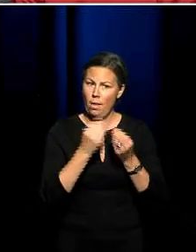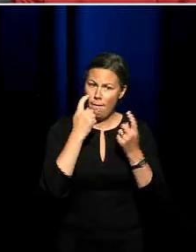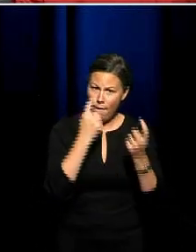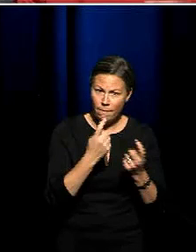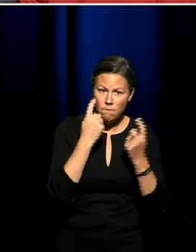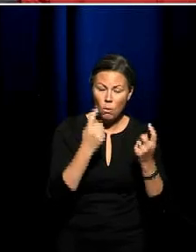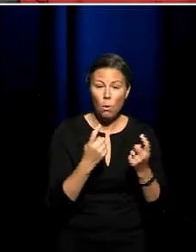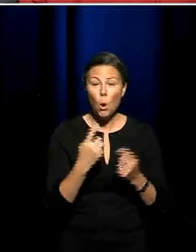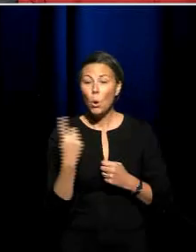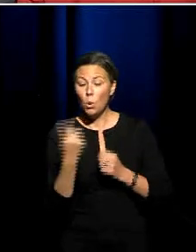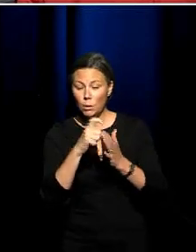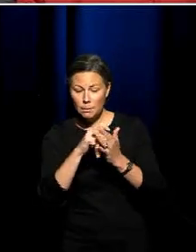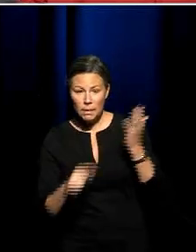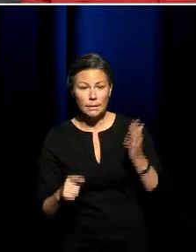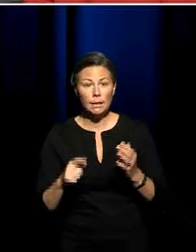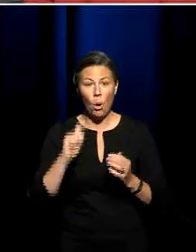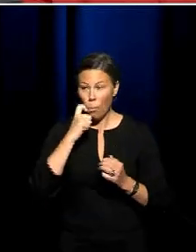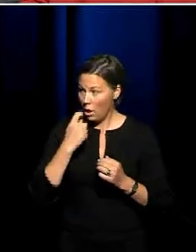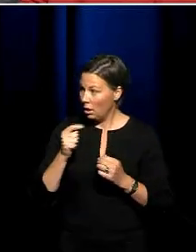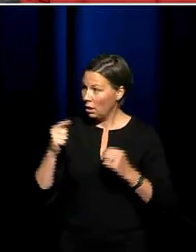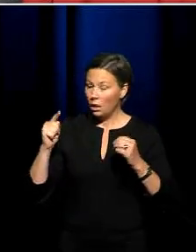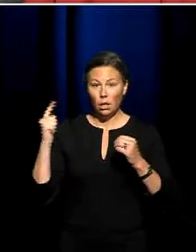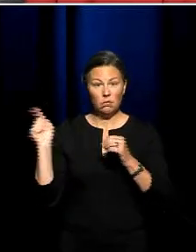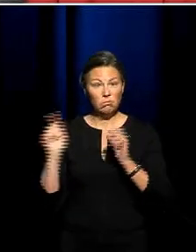anything other than engage with the Royal Commission of their own free will